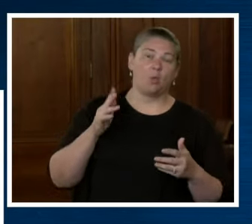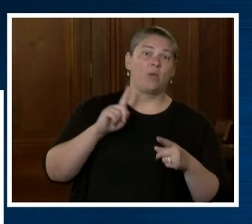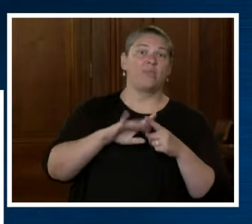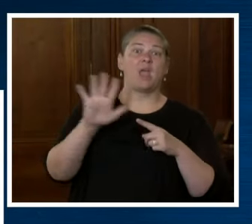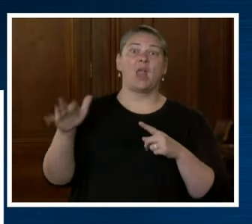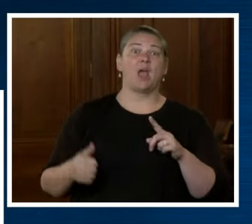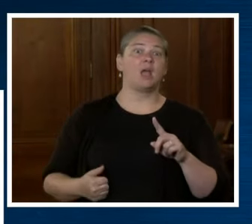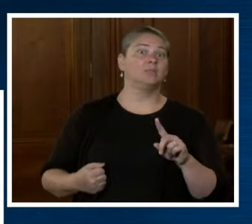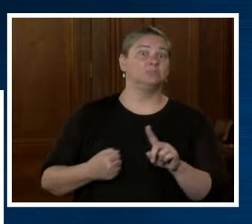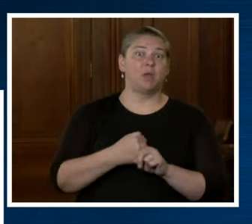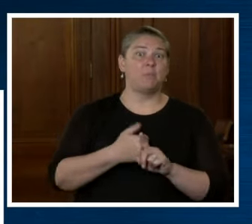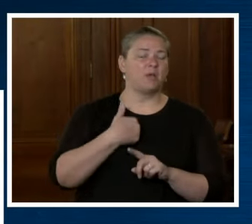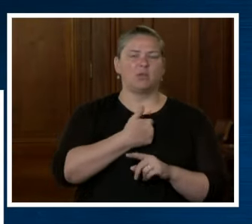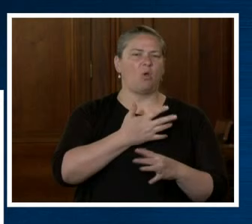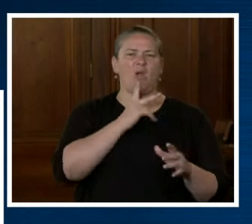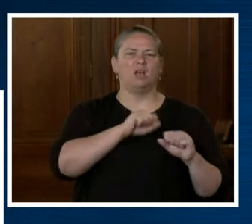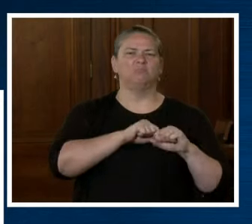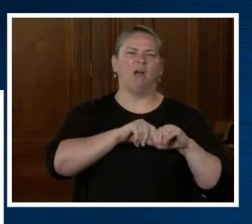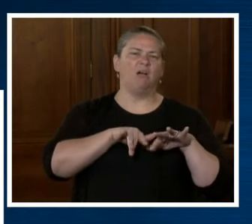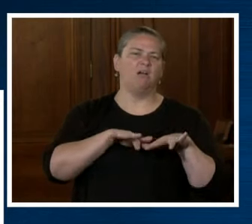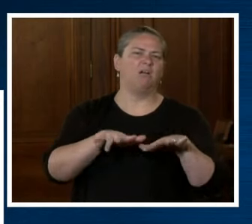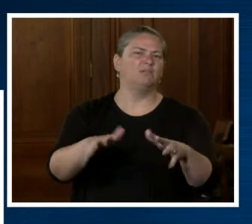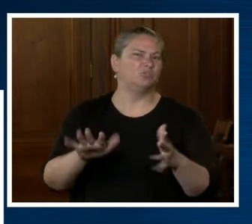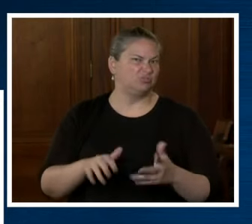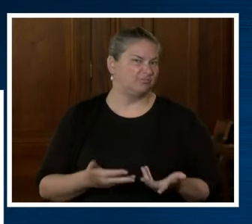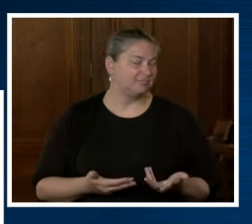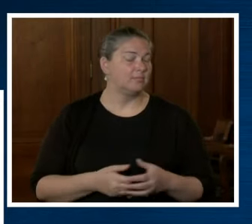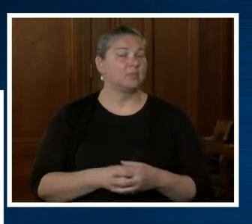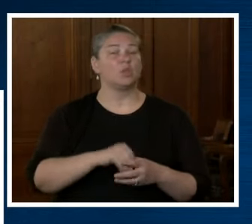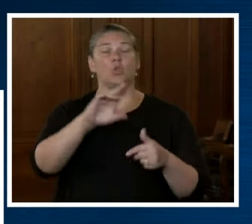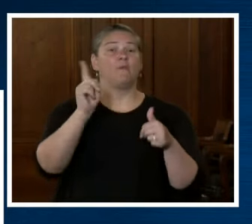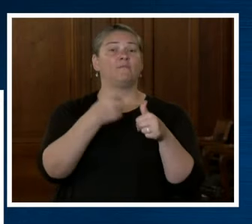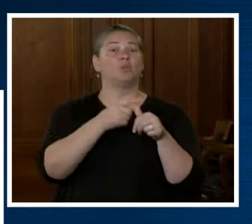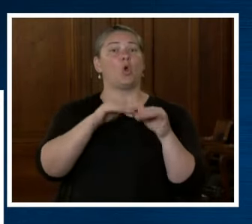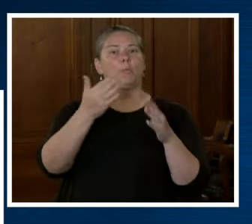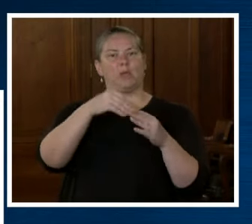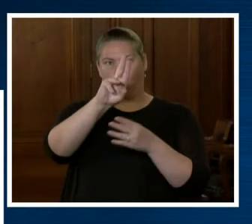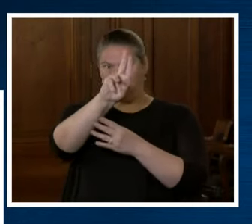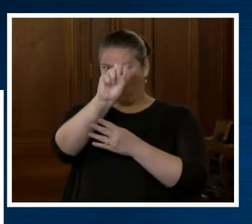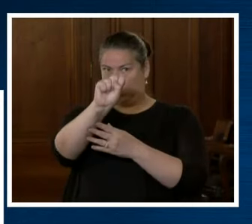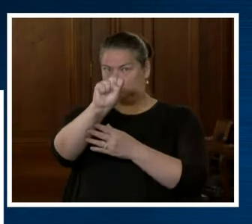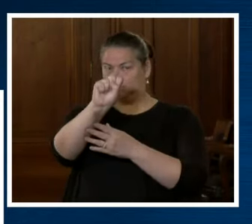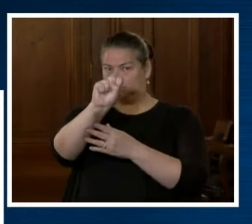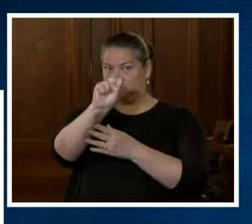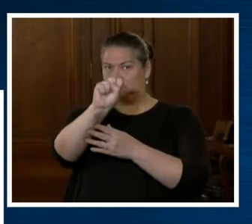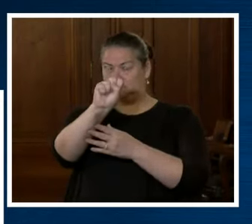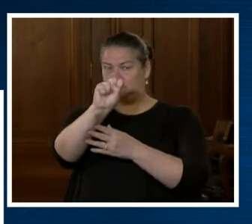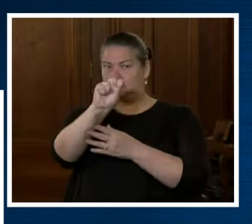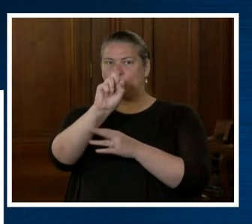CAPACITY AND FACING SOMETHING